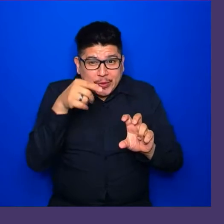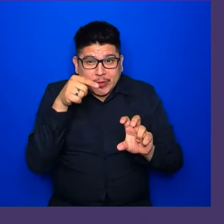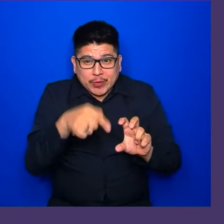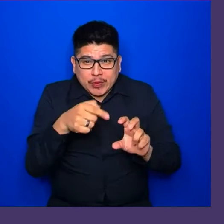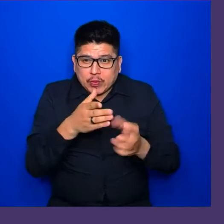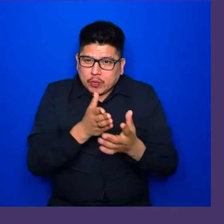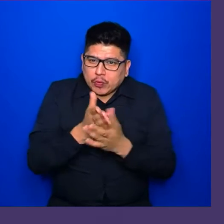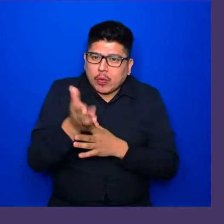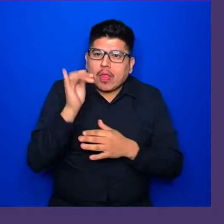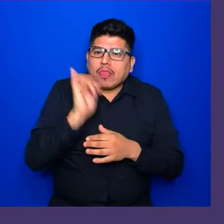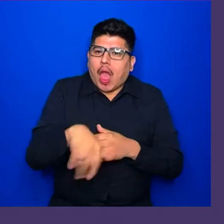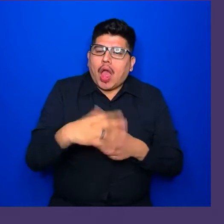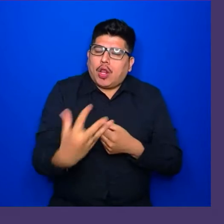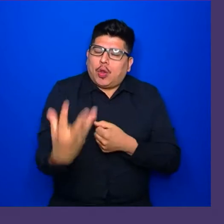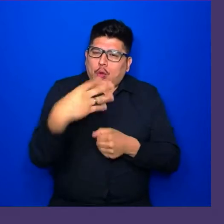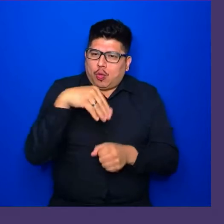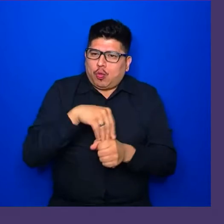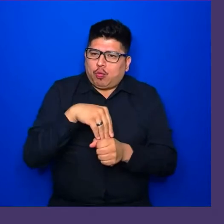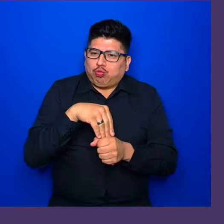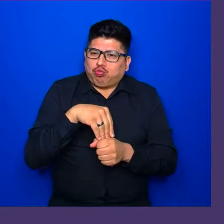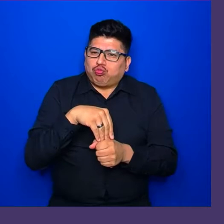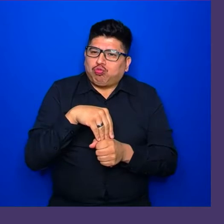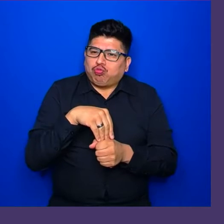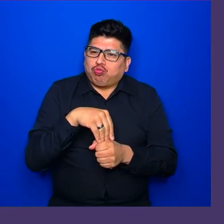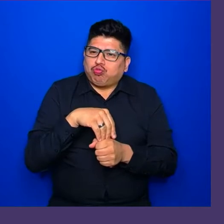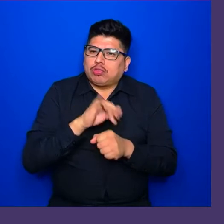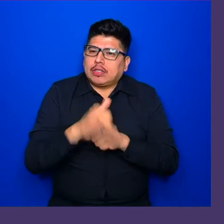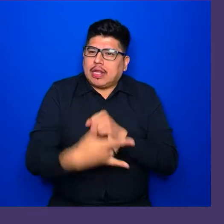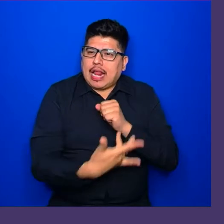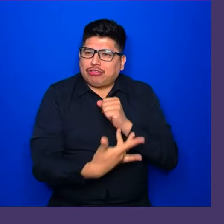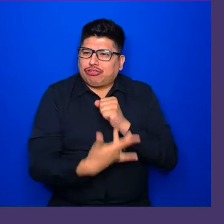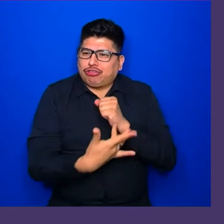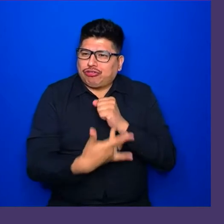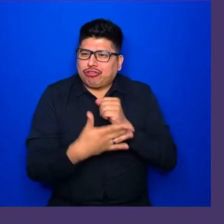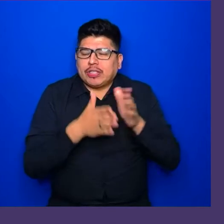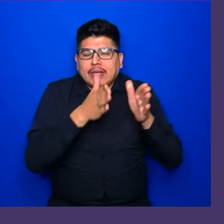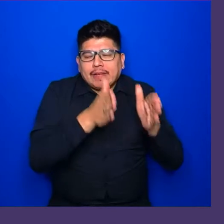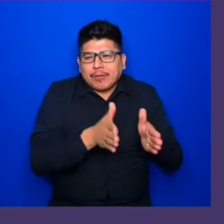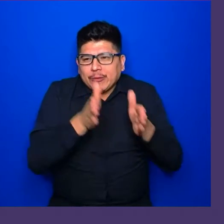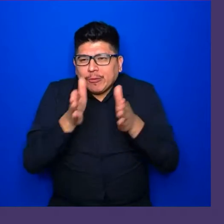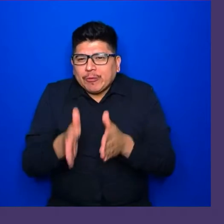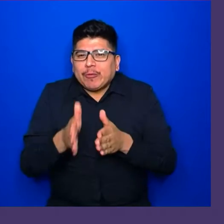those technology individuals and other places like that,